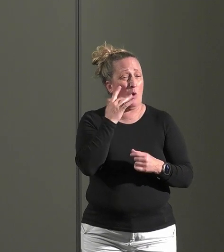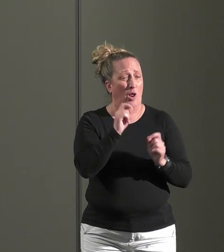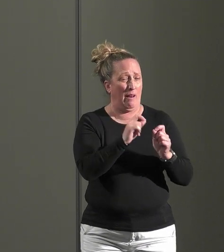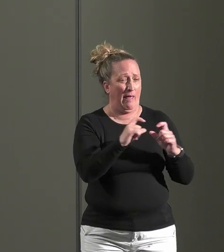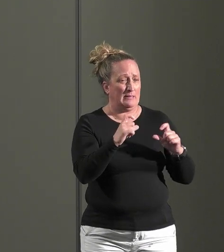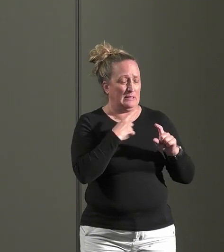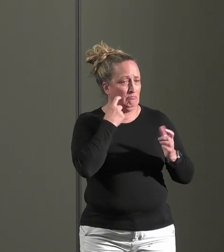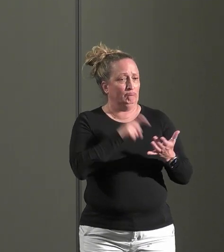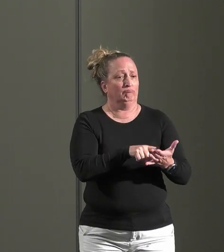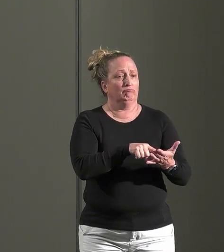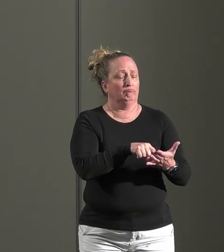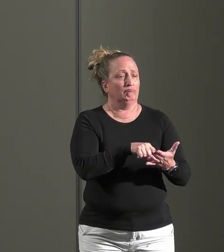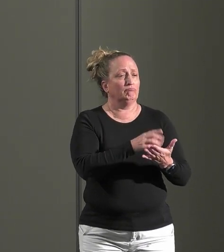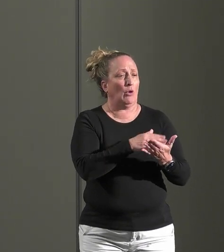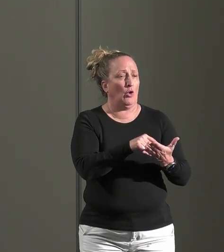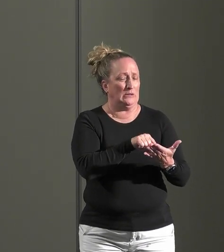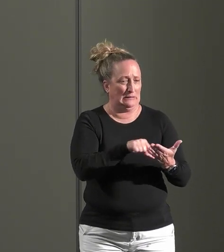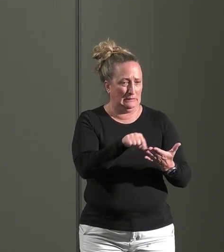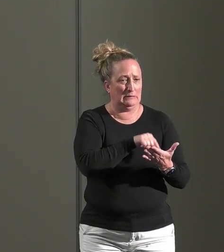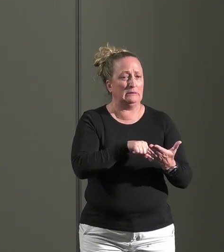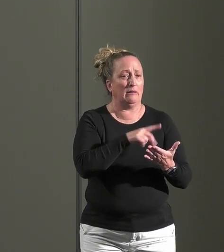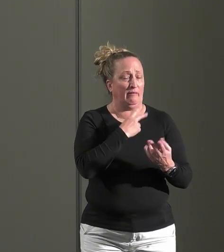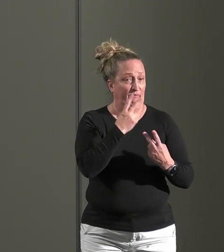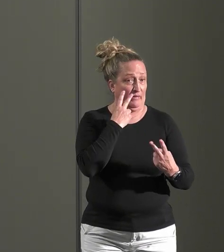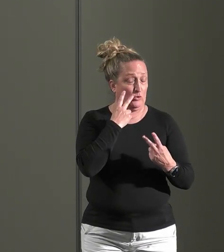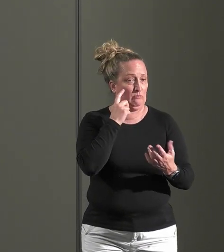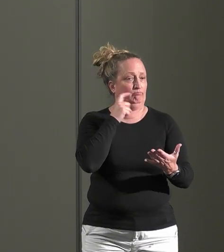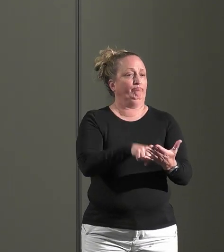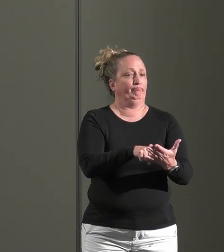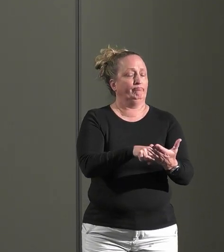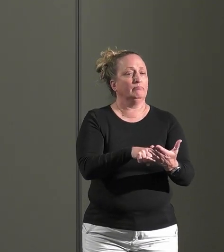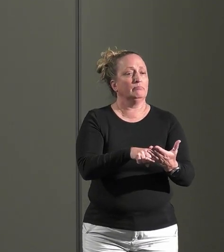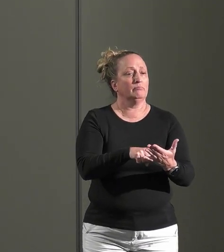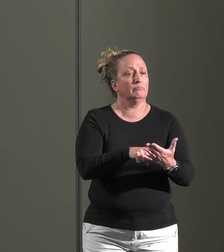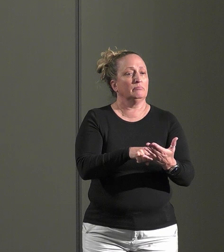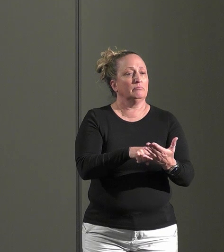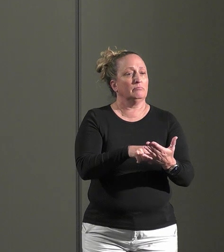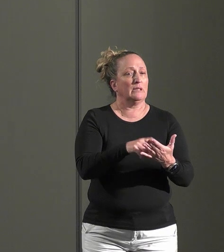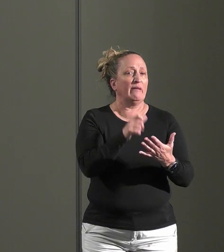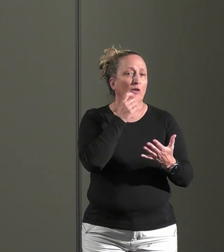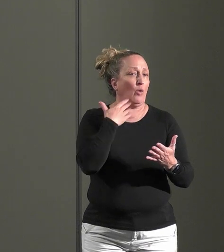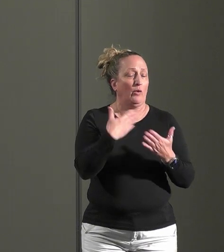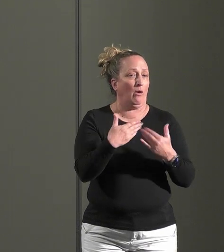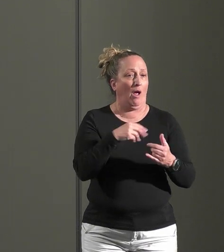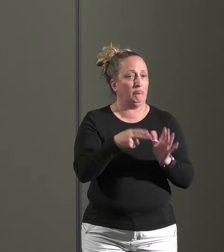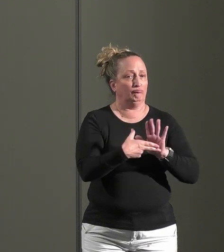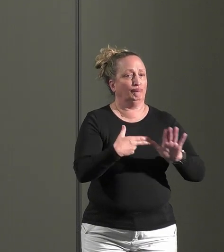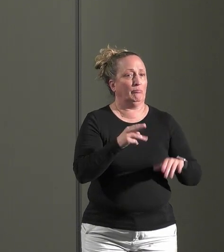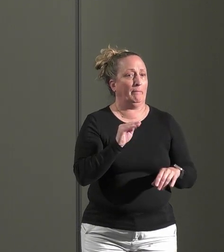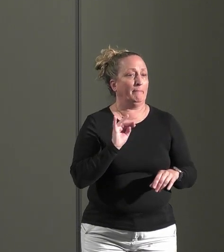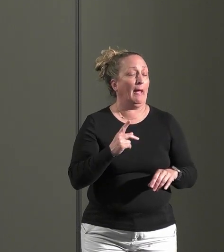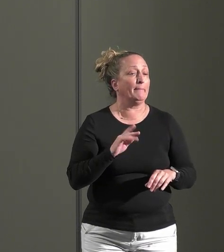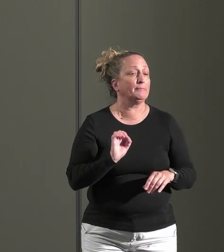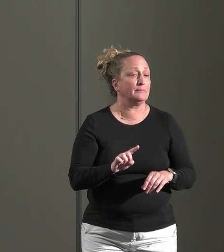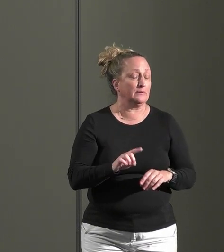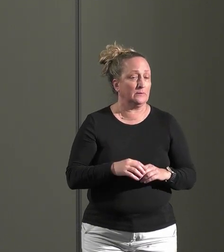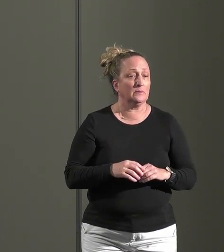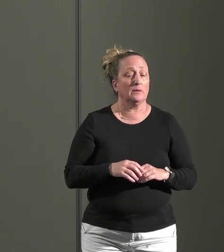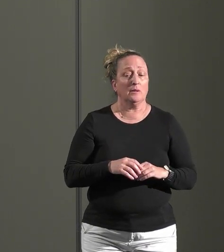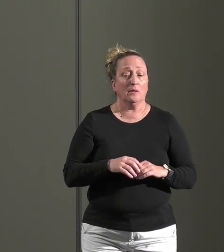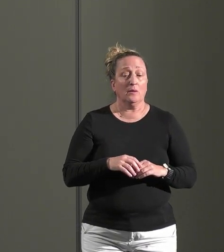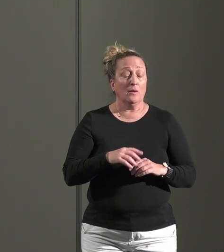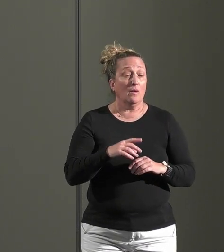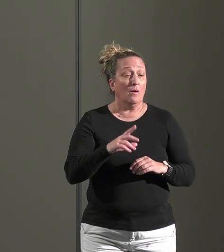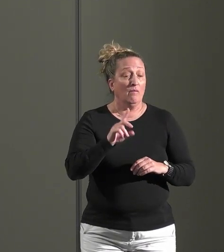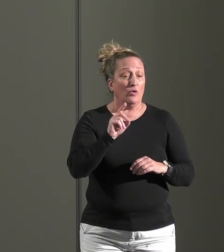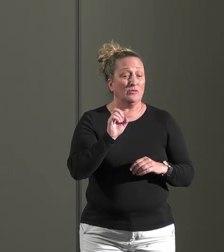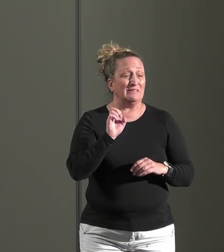detect elements visually that stand out. For the desktop we have more recognition